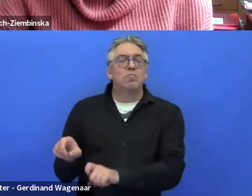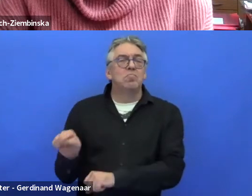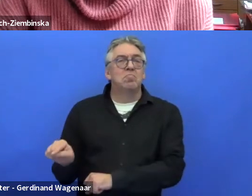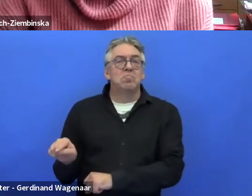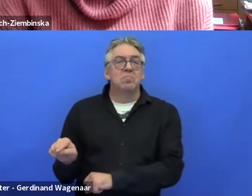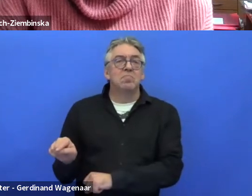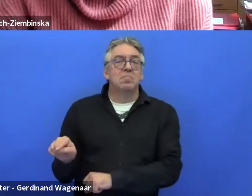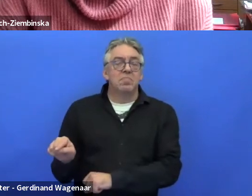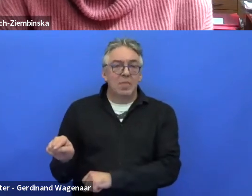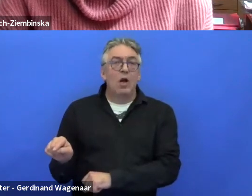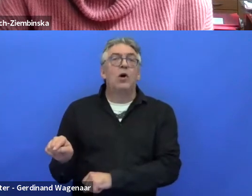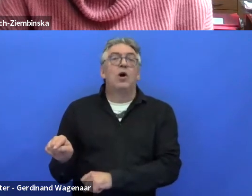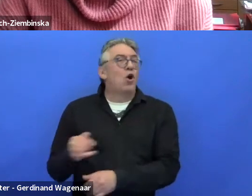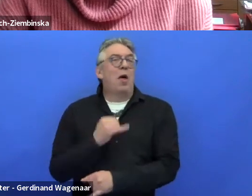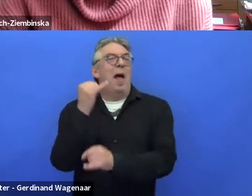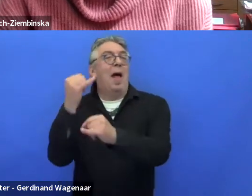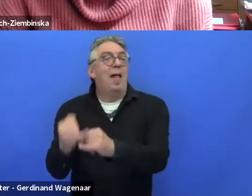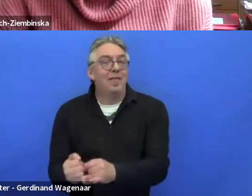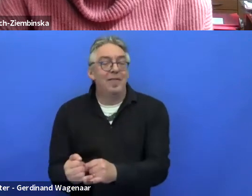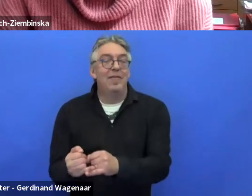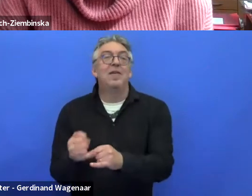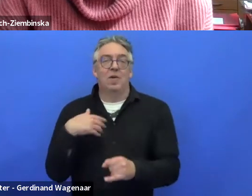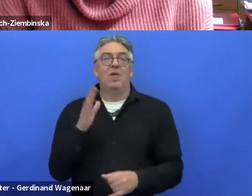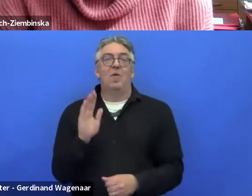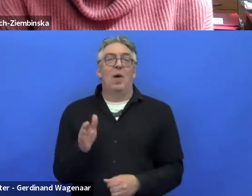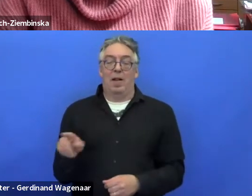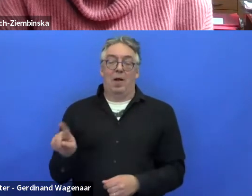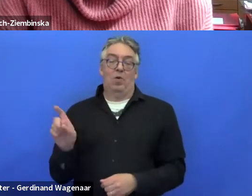and we'll take them at the edge and we realize we'll need more time